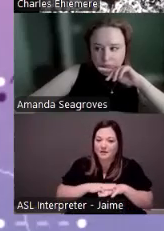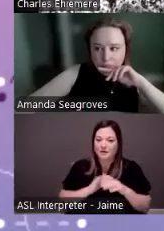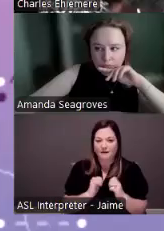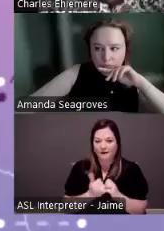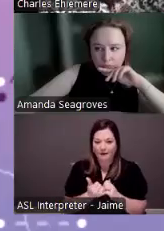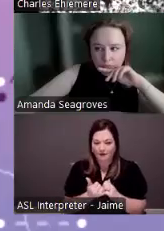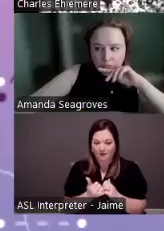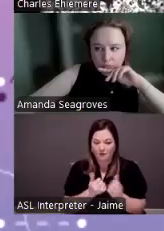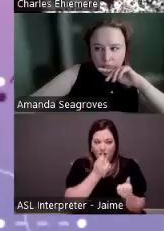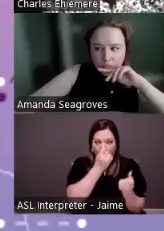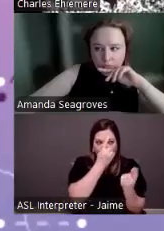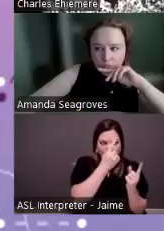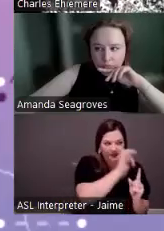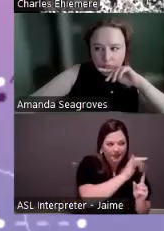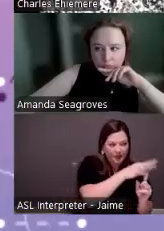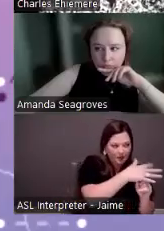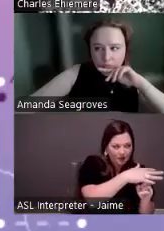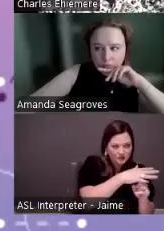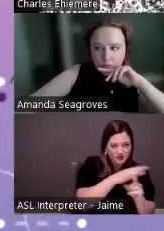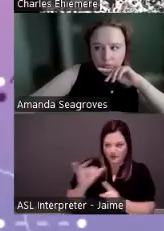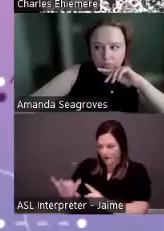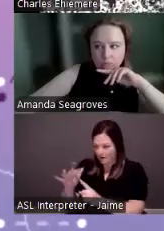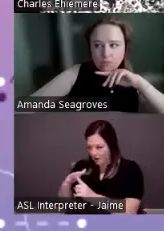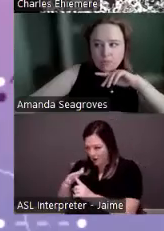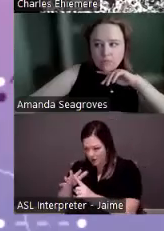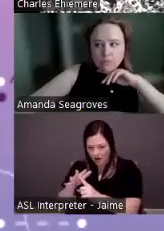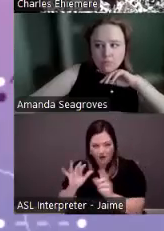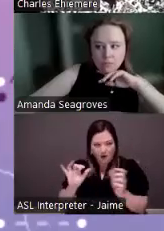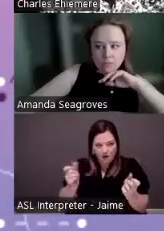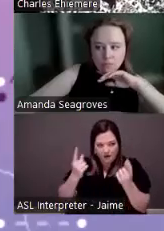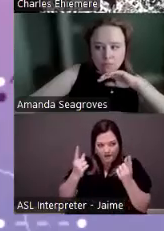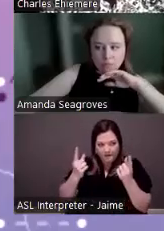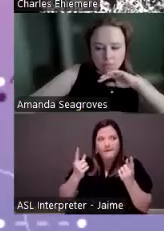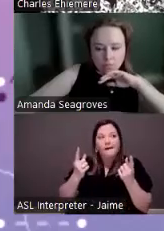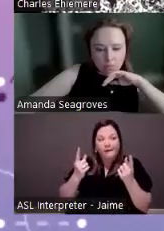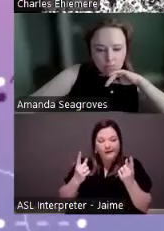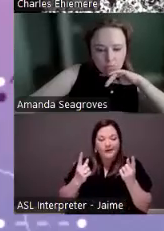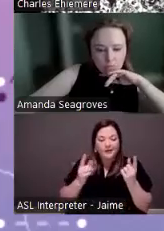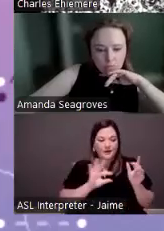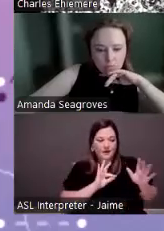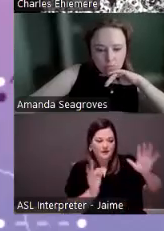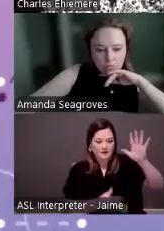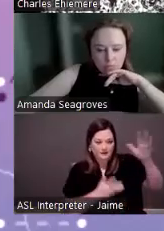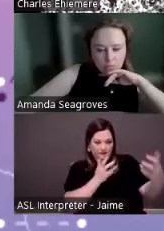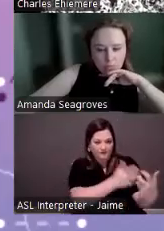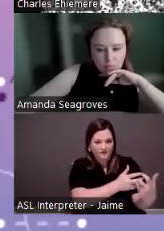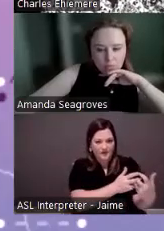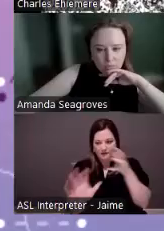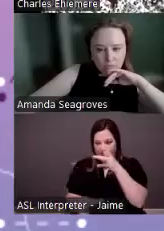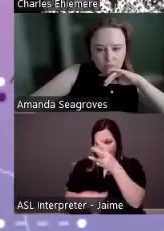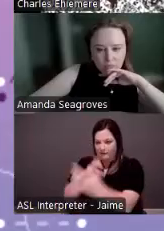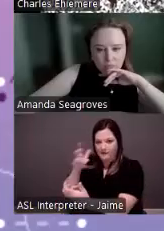and apply those contexts to really drive that change that you really want to see at the community level.